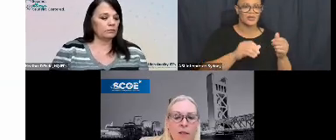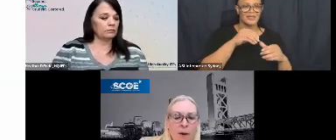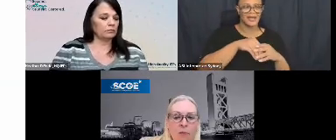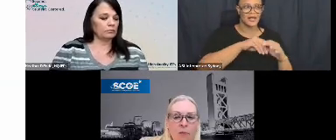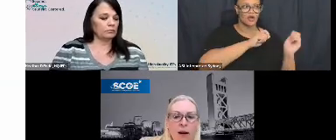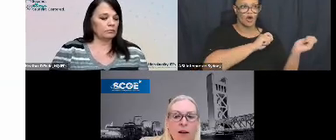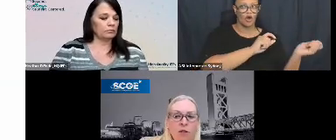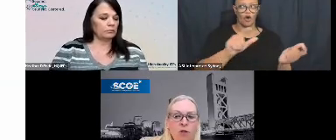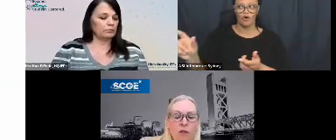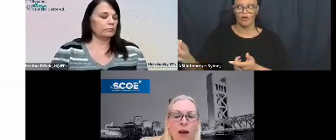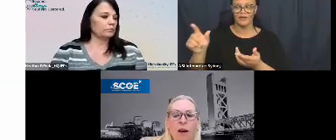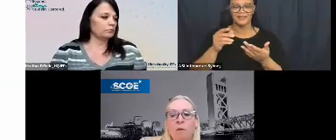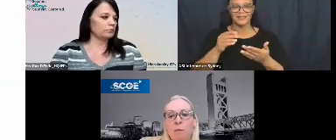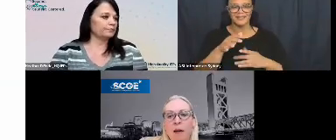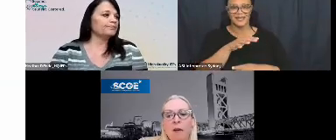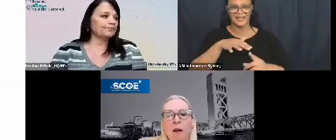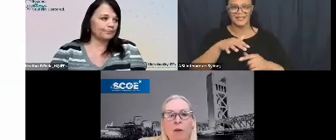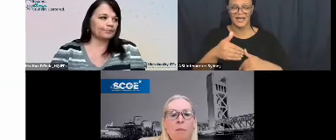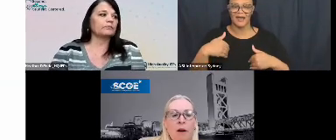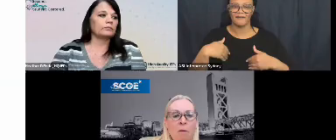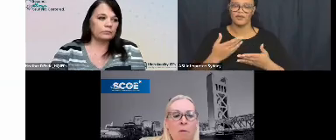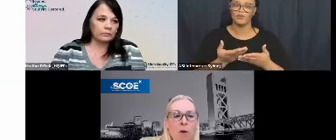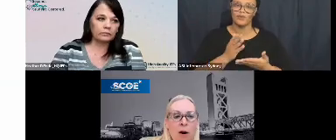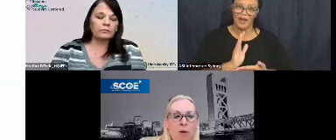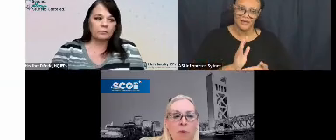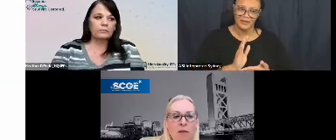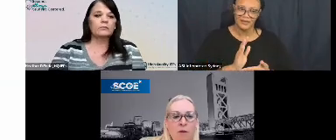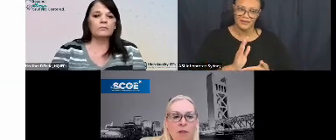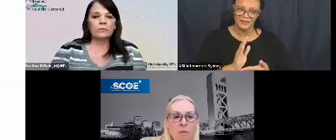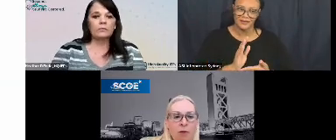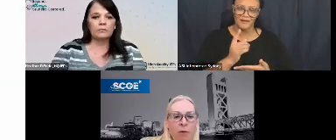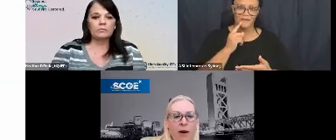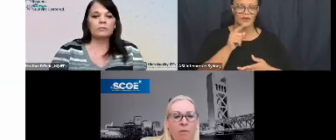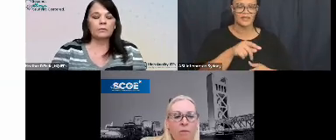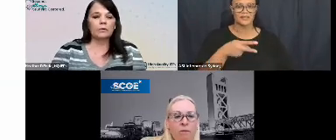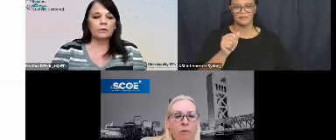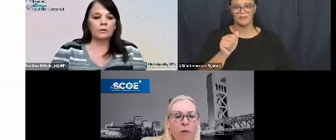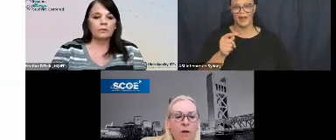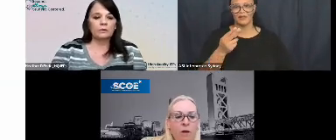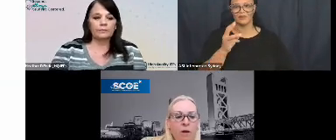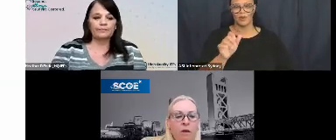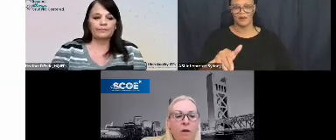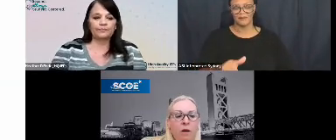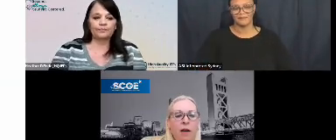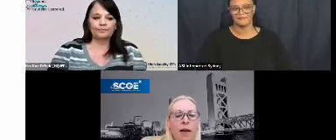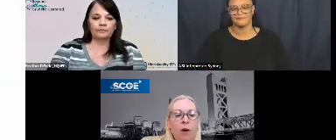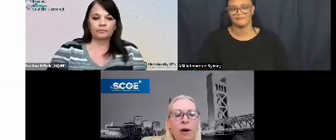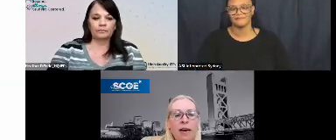to this pathway should they meet the other minimum requirements for this pathway. and